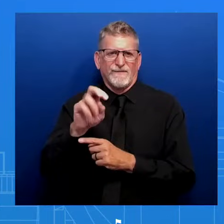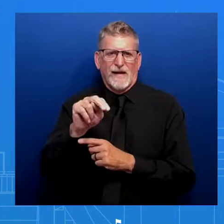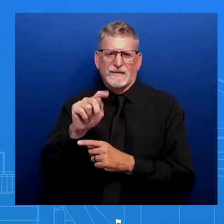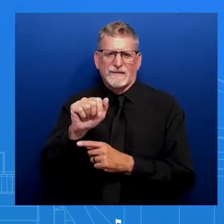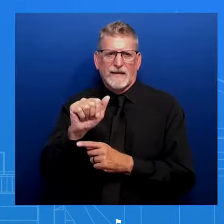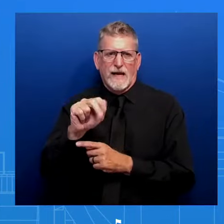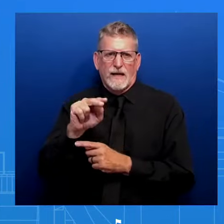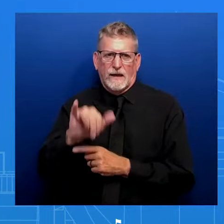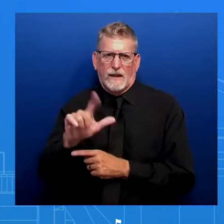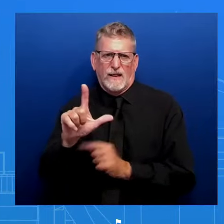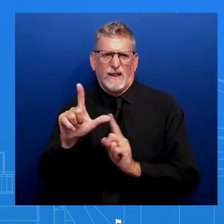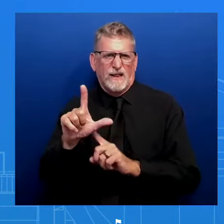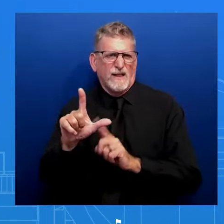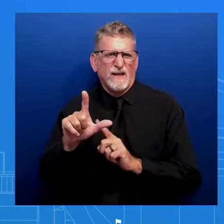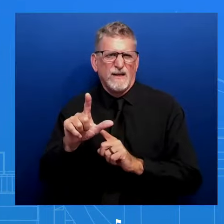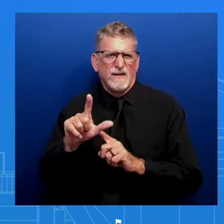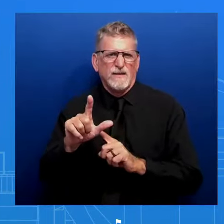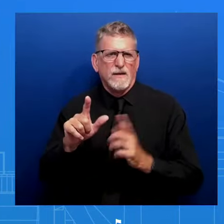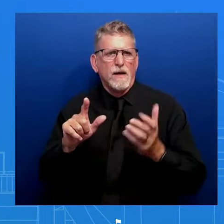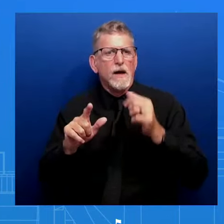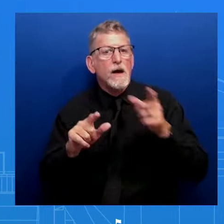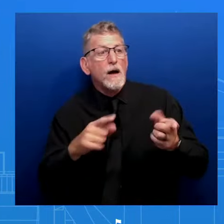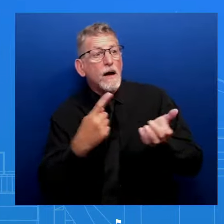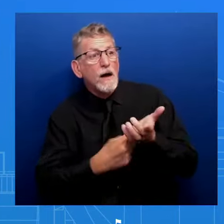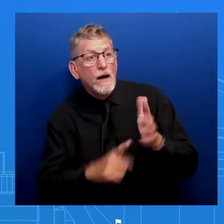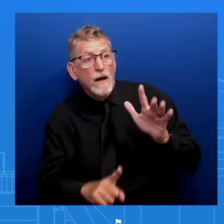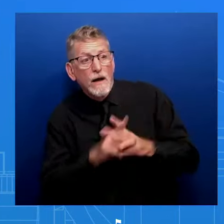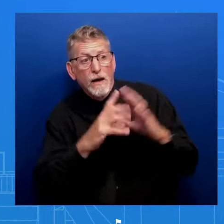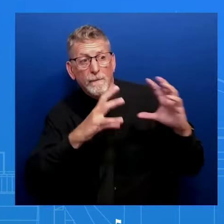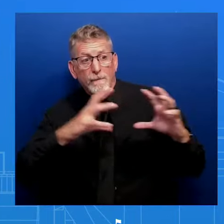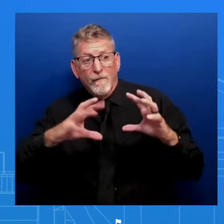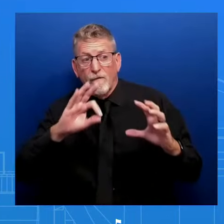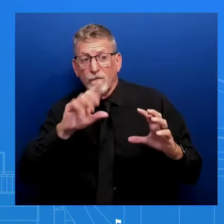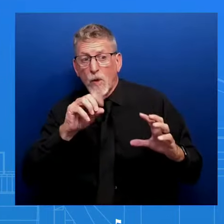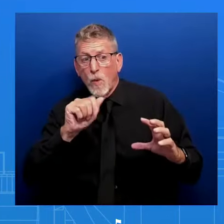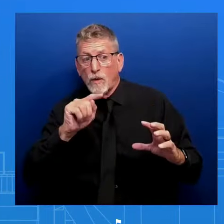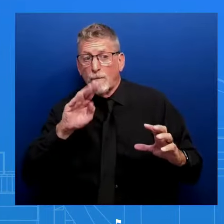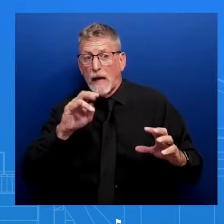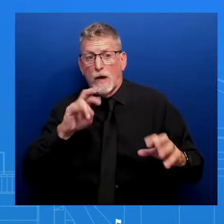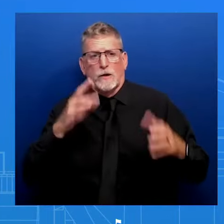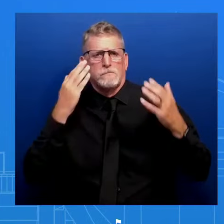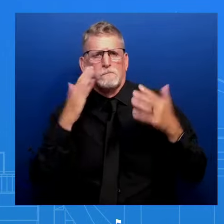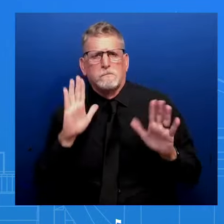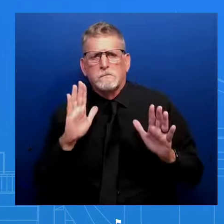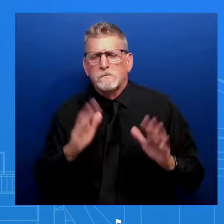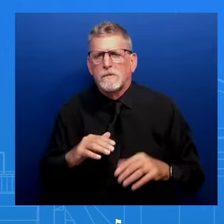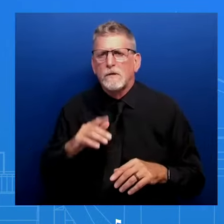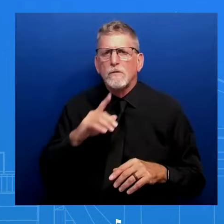of Liz Sherwood-Randall's trip down there. It was really to talk about the counternarcotics efforts,